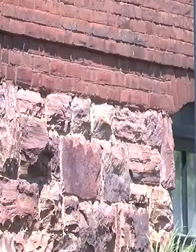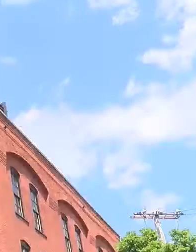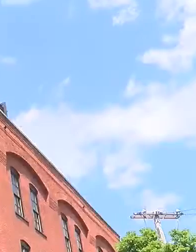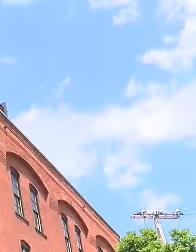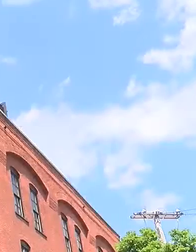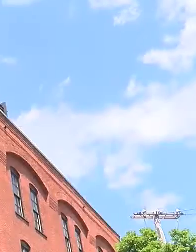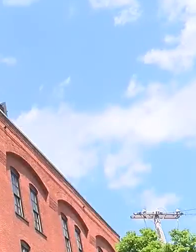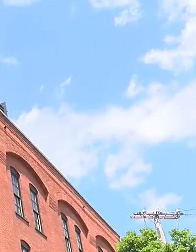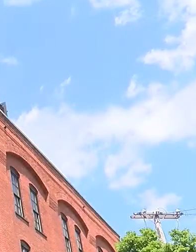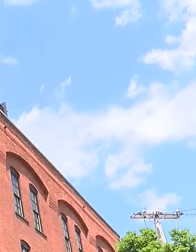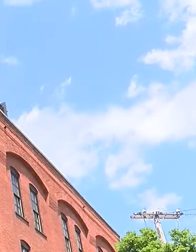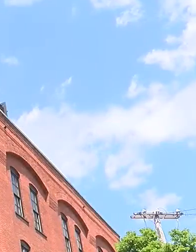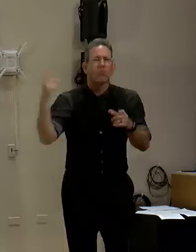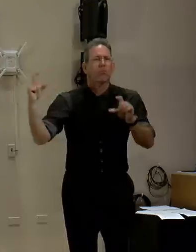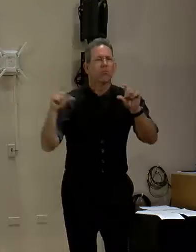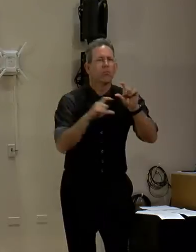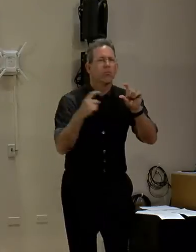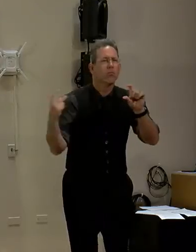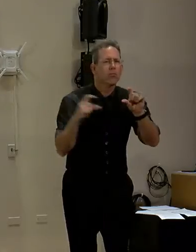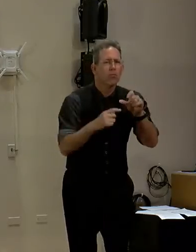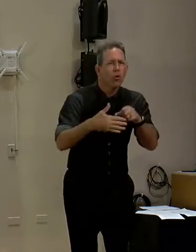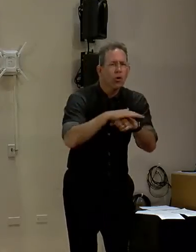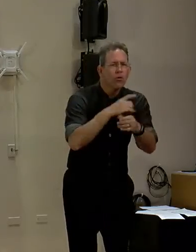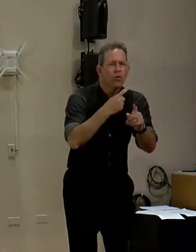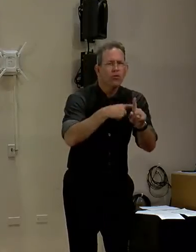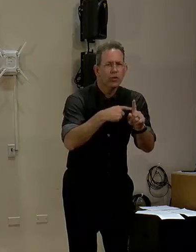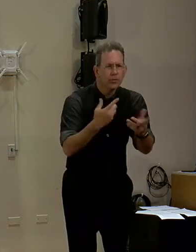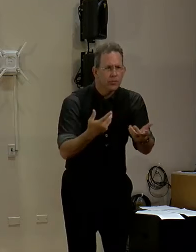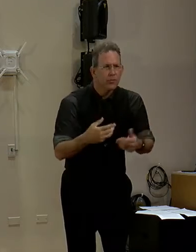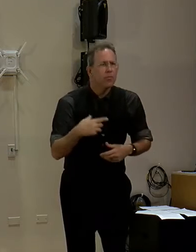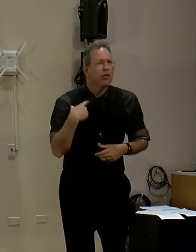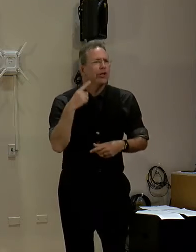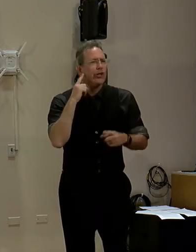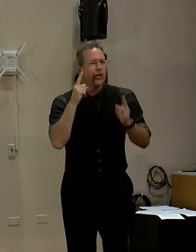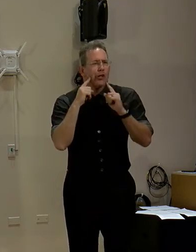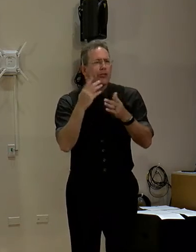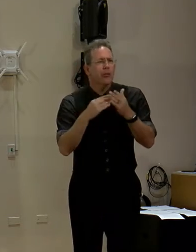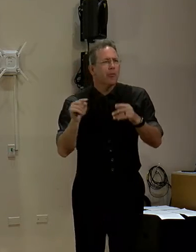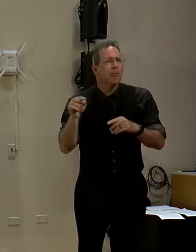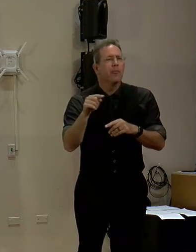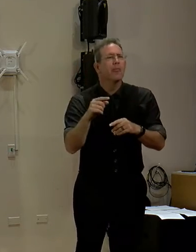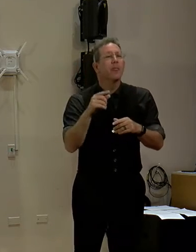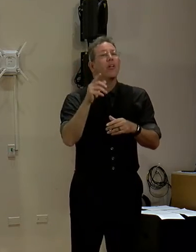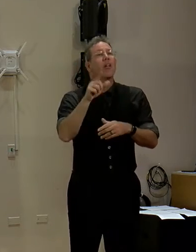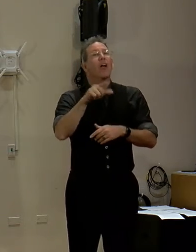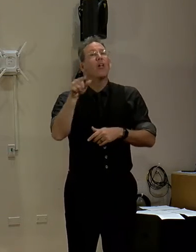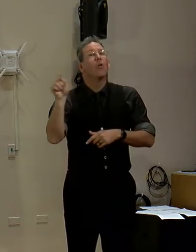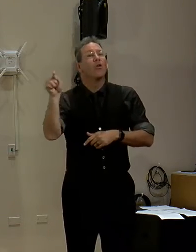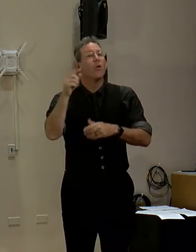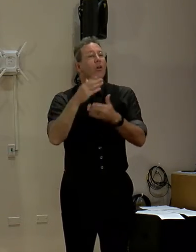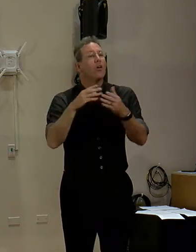STARTED DESPITE AN INABILITY TO PAY COULD FACE SOME UNCERTAINTY, BUT HERE TOO STATE OFFICIALS SIGNALED THERE'S GOING TO BE SOME SUPPORT AVAILABLE DEPENDING ON